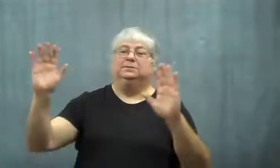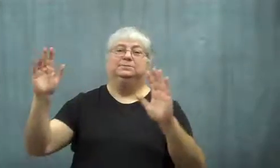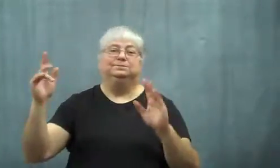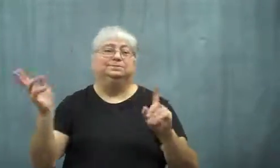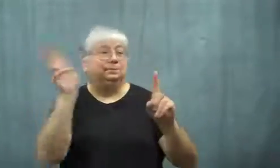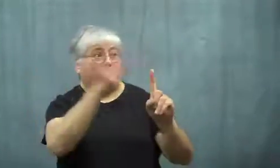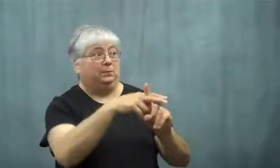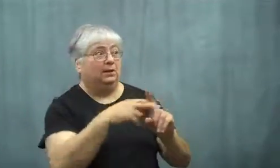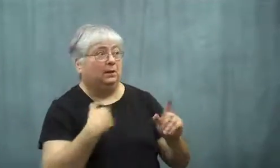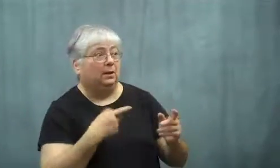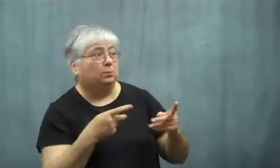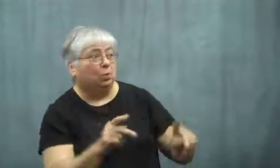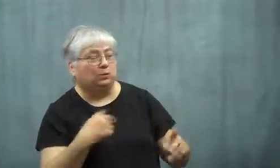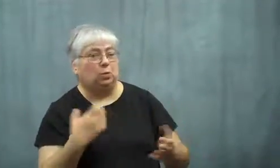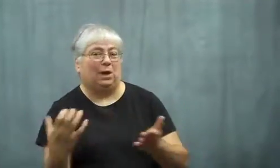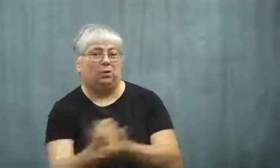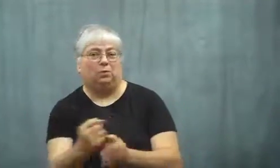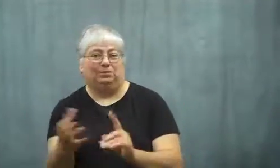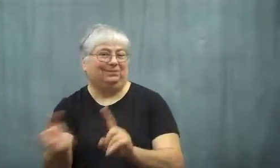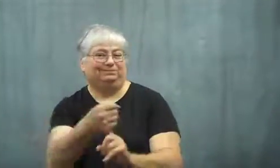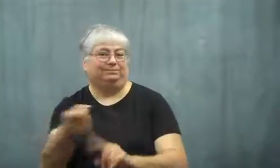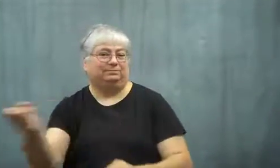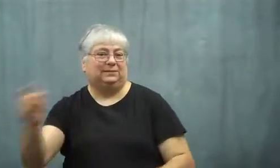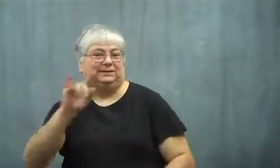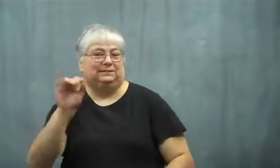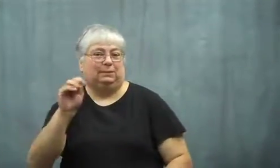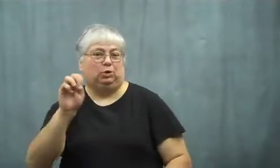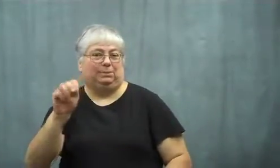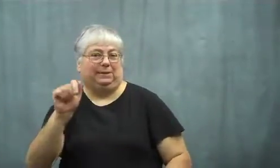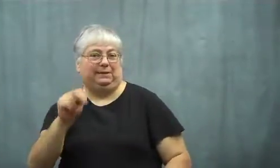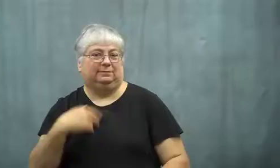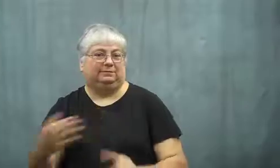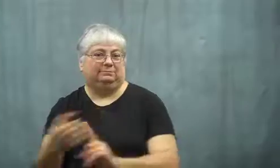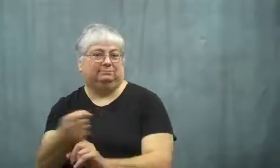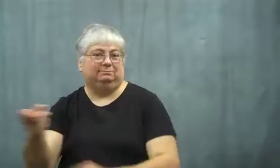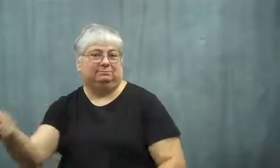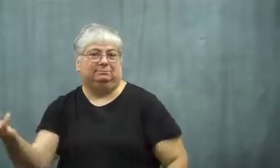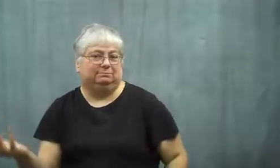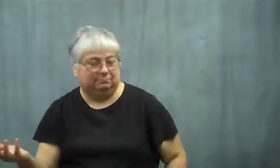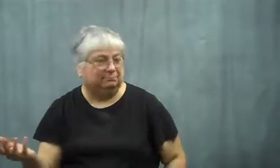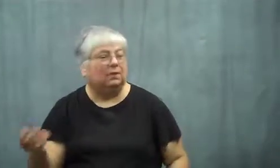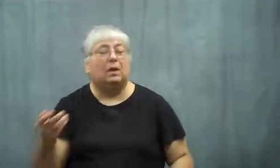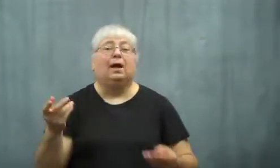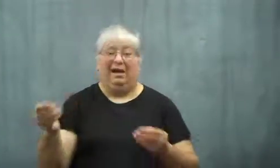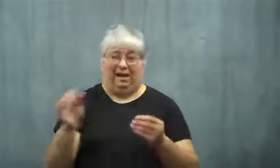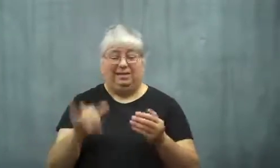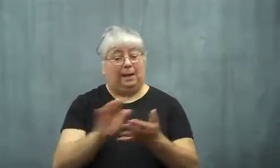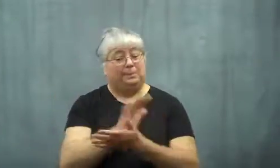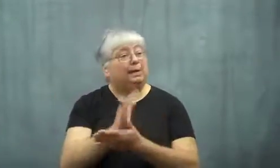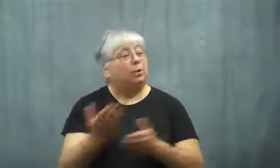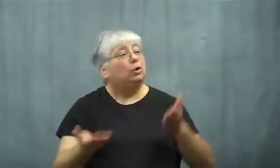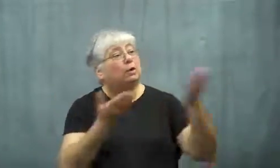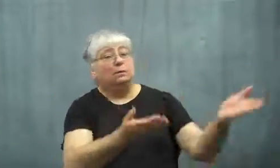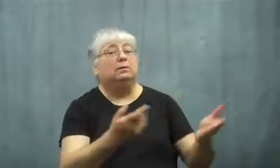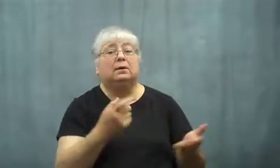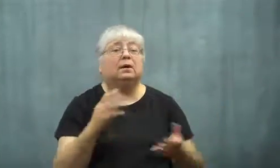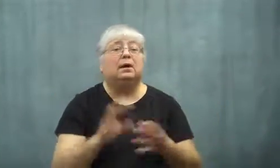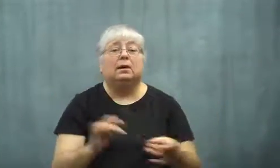they gave in, and submitted a request to arrest Zimmerman.